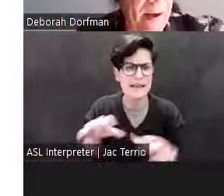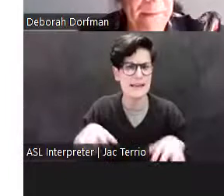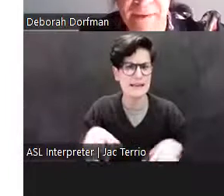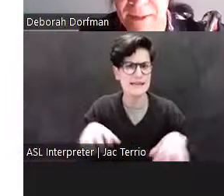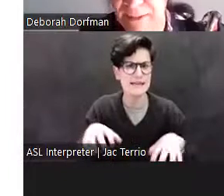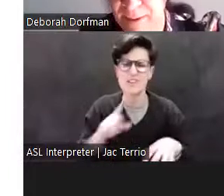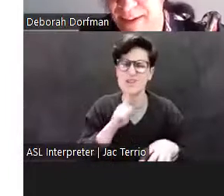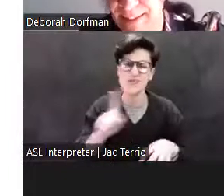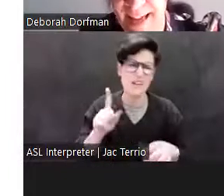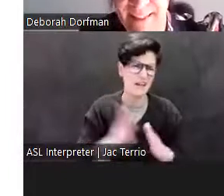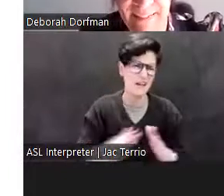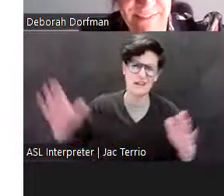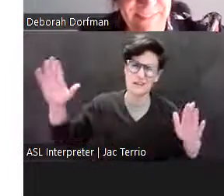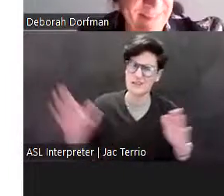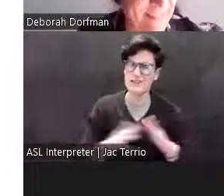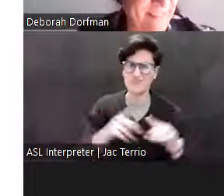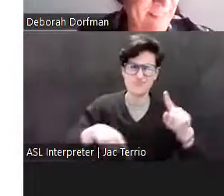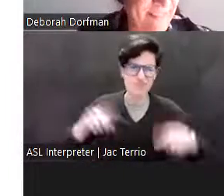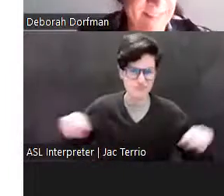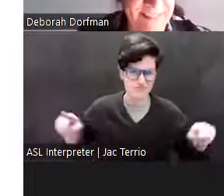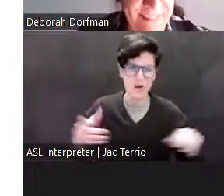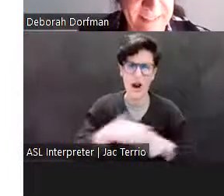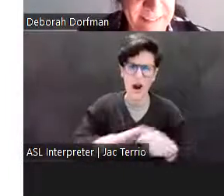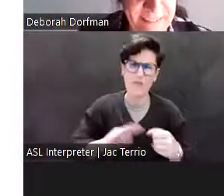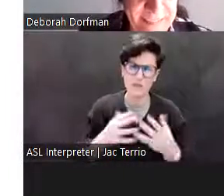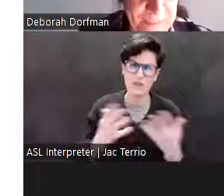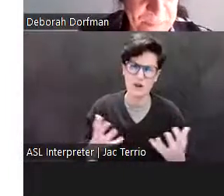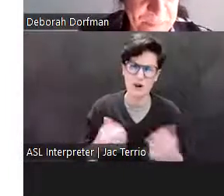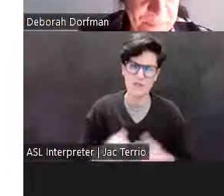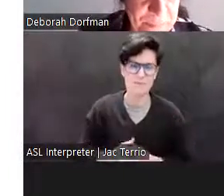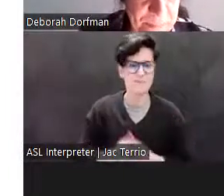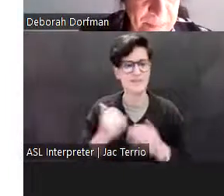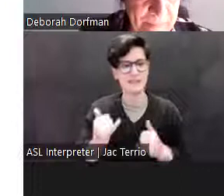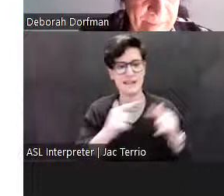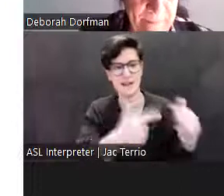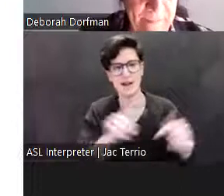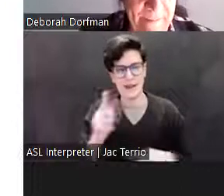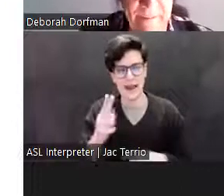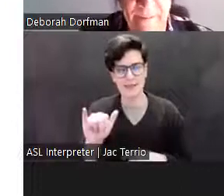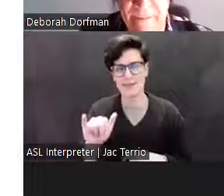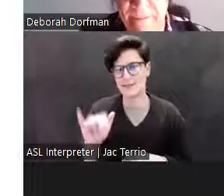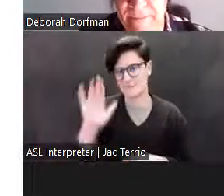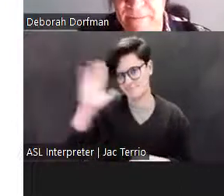I will turn it back, and to the interpreters. 15:12:22 This is Kathy. We will be going back